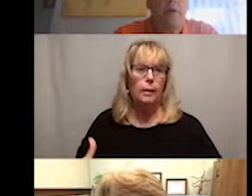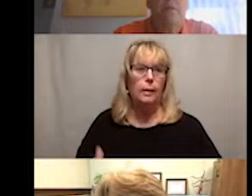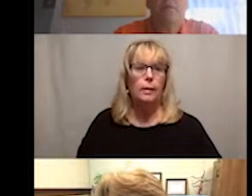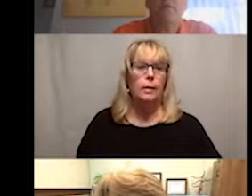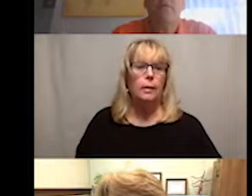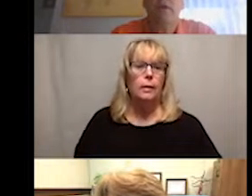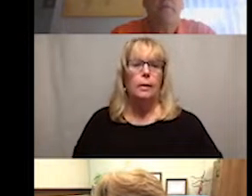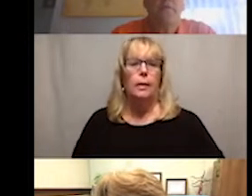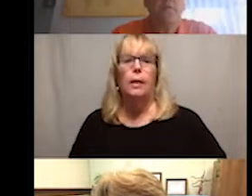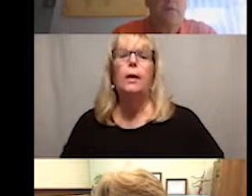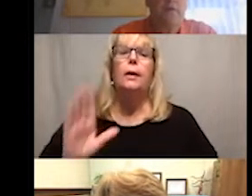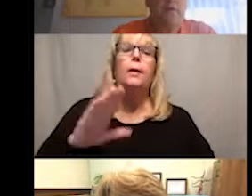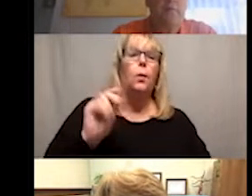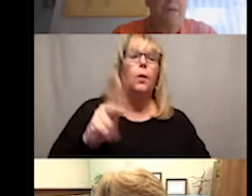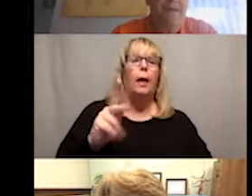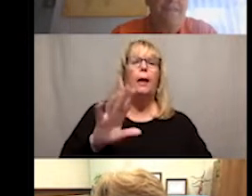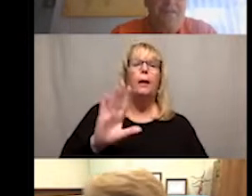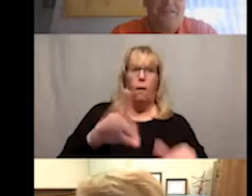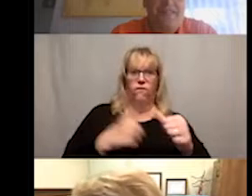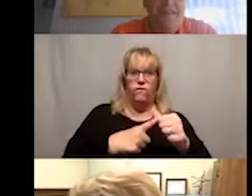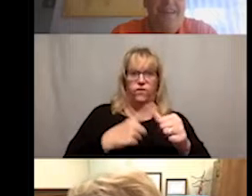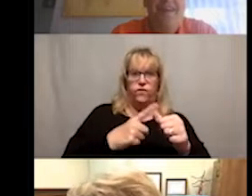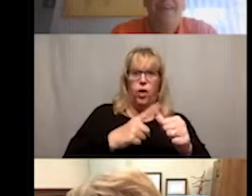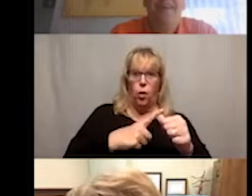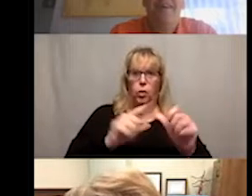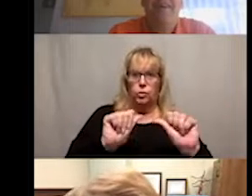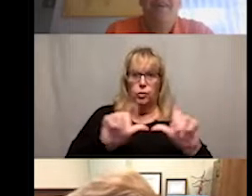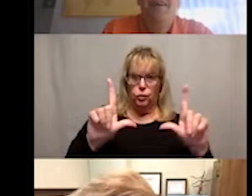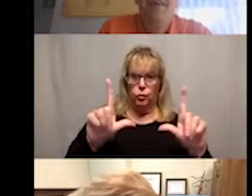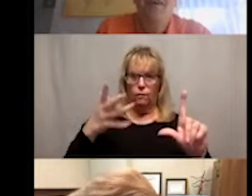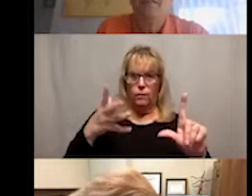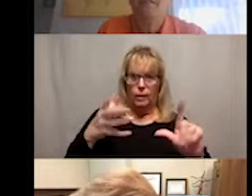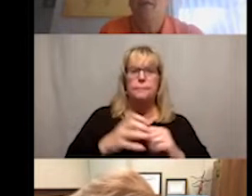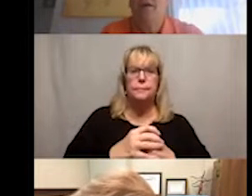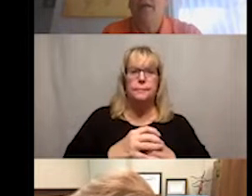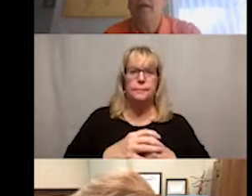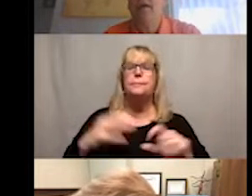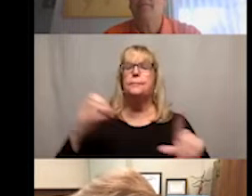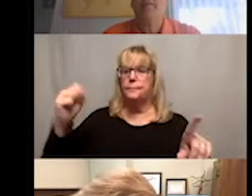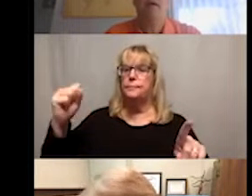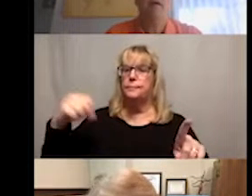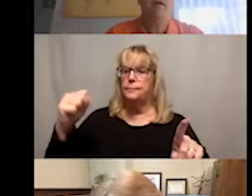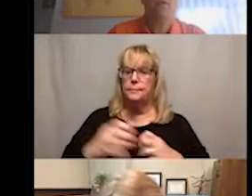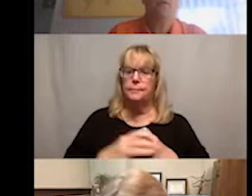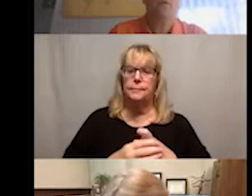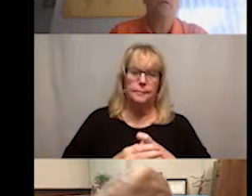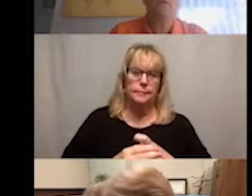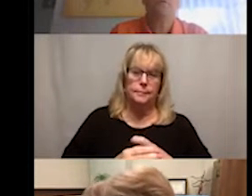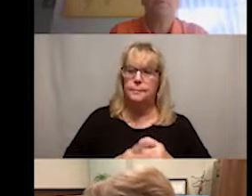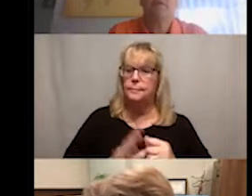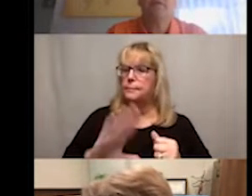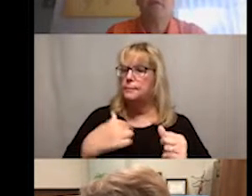all right so you've got the first screen up first yes all right so again I'll reintroduce myself